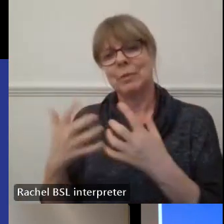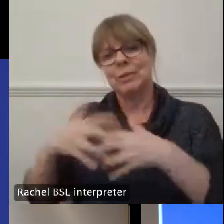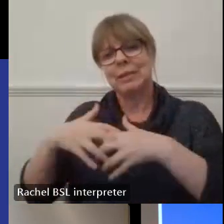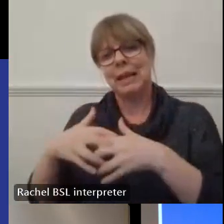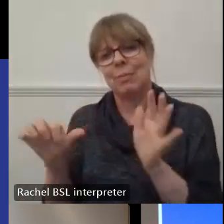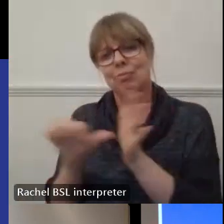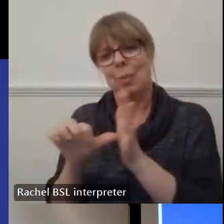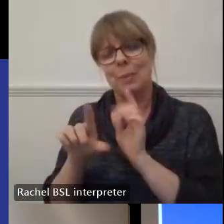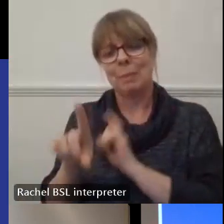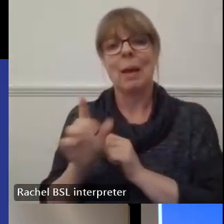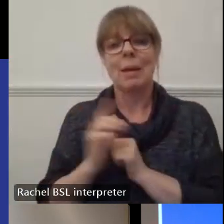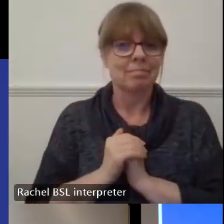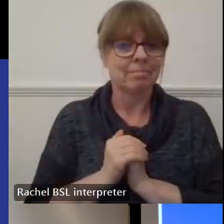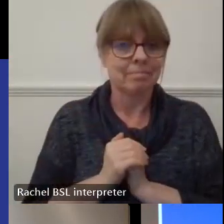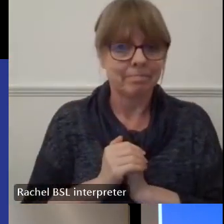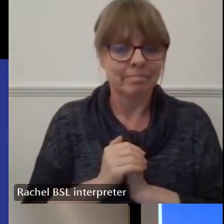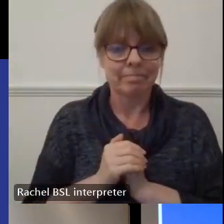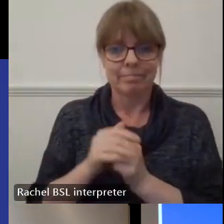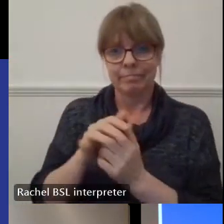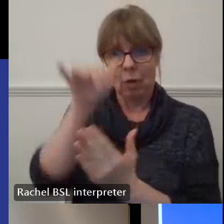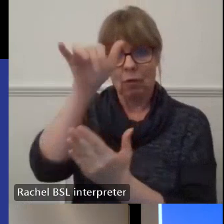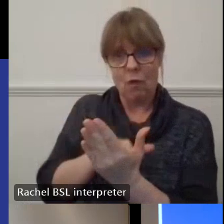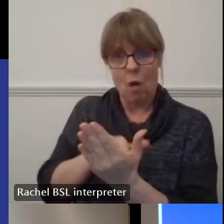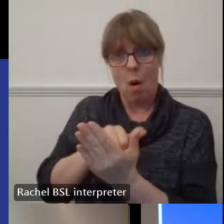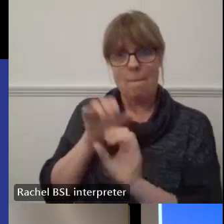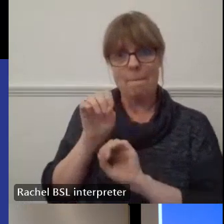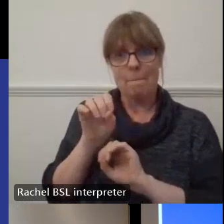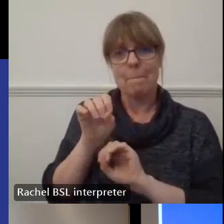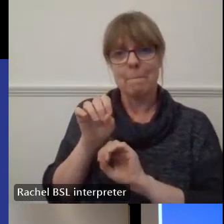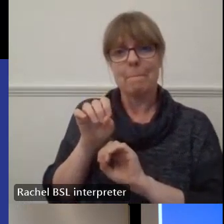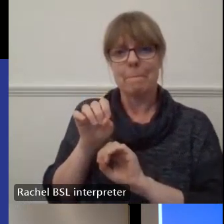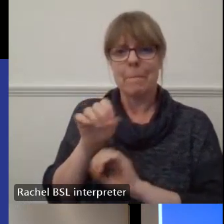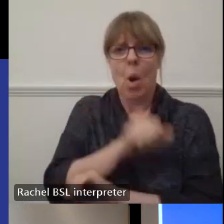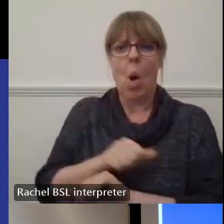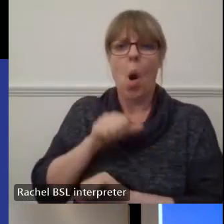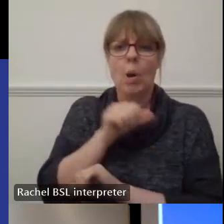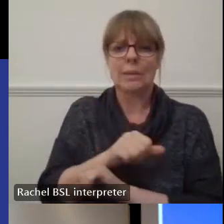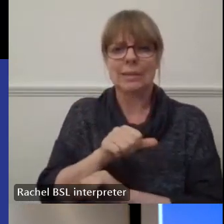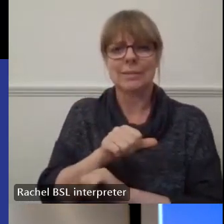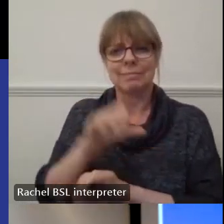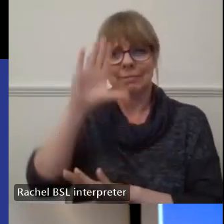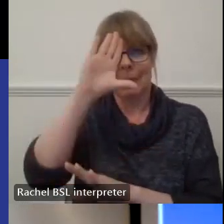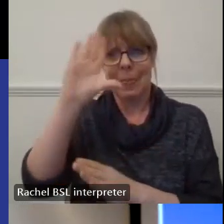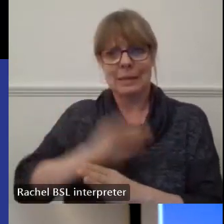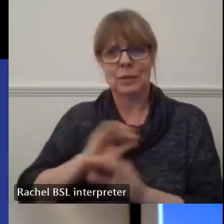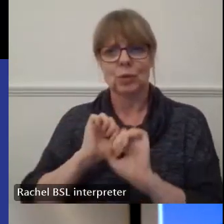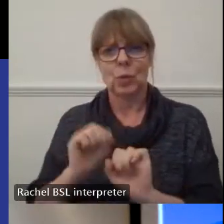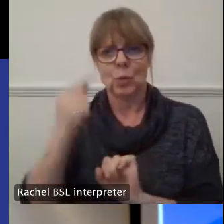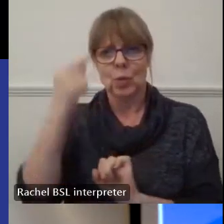So, as I say, be honest in your feedback forms because the only way we can get better at it is from actually hearing you. So the call for actions,